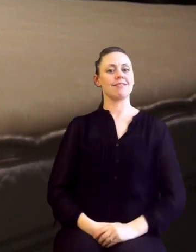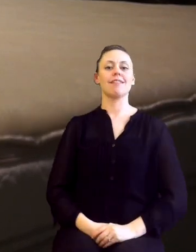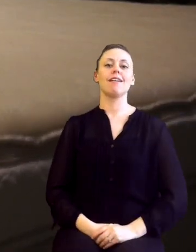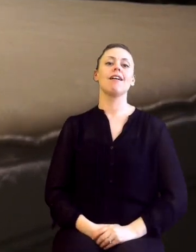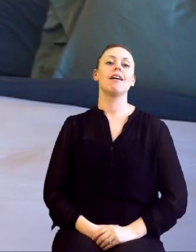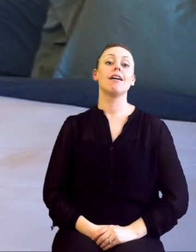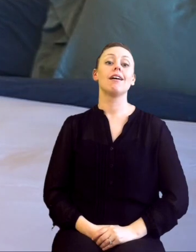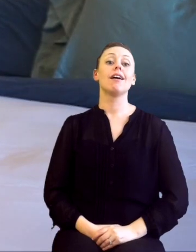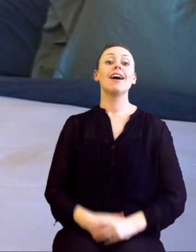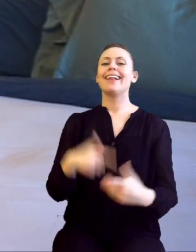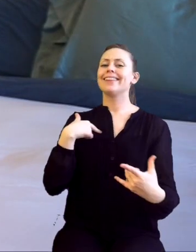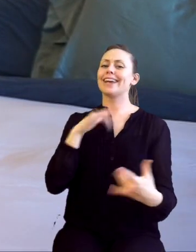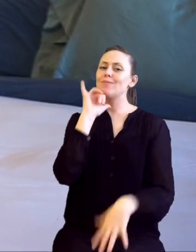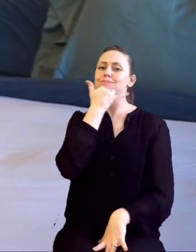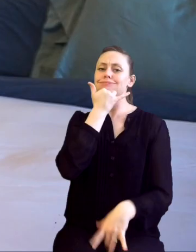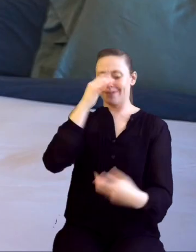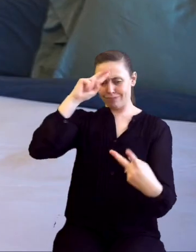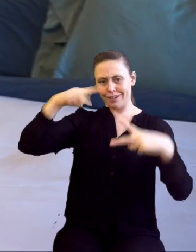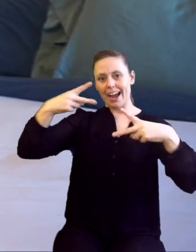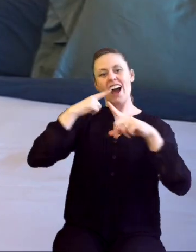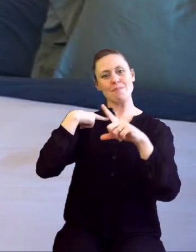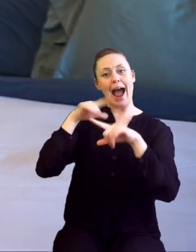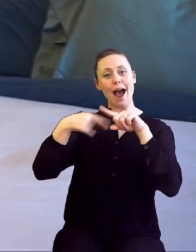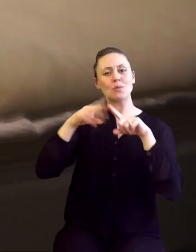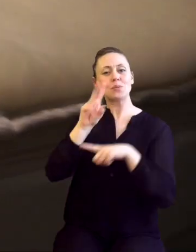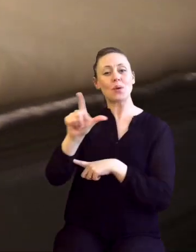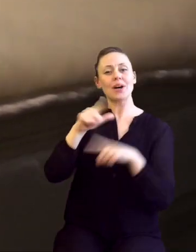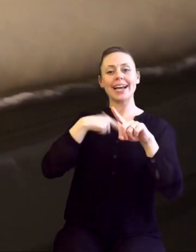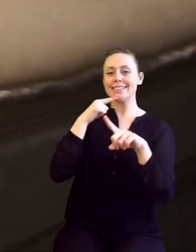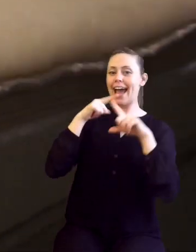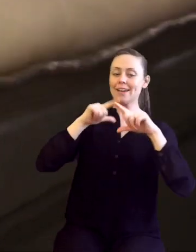A common misconception about wool, as Natural Form uses on the top of their